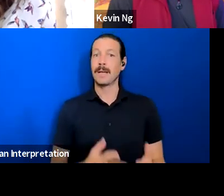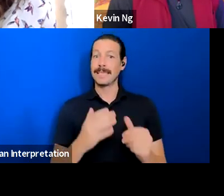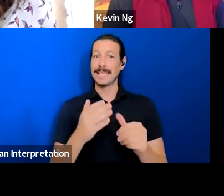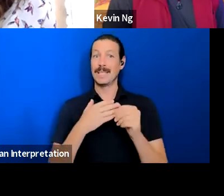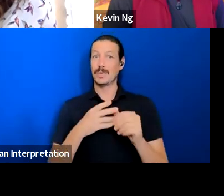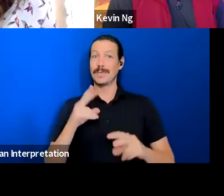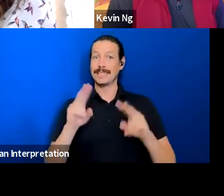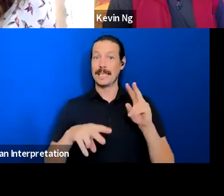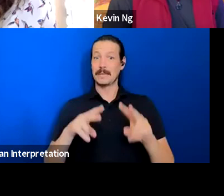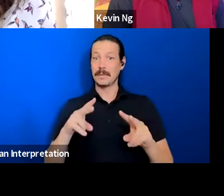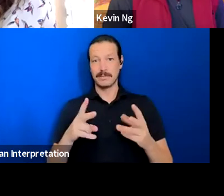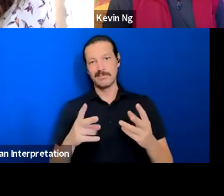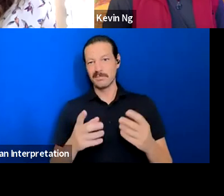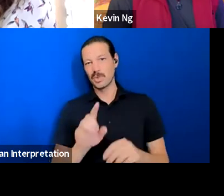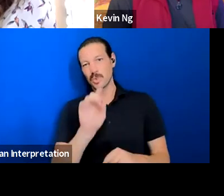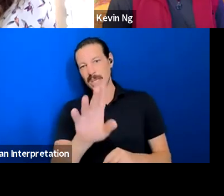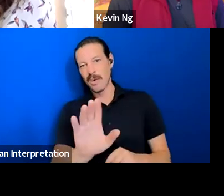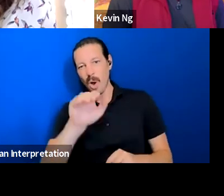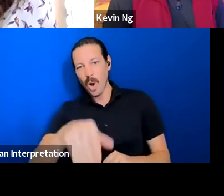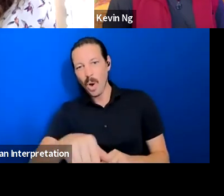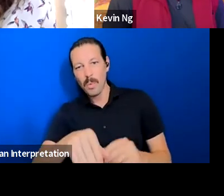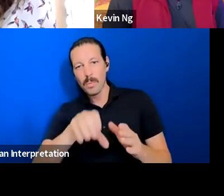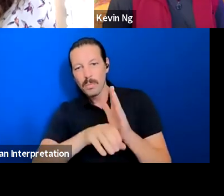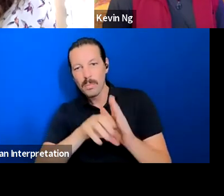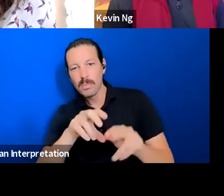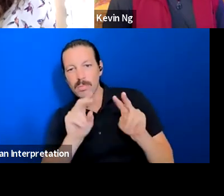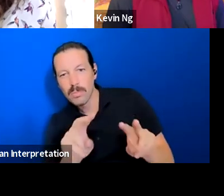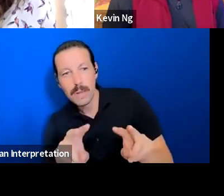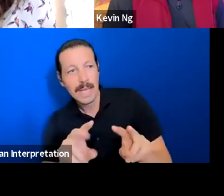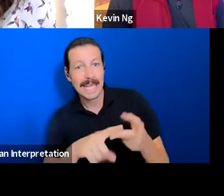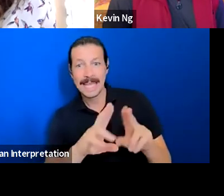if you find you've got a gap you can make time to go and do a little bit of research.